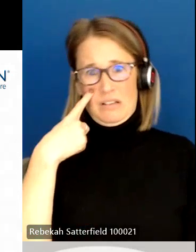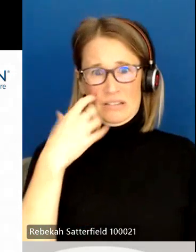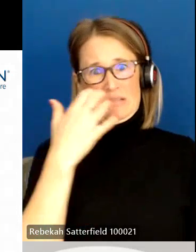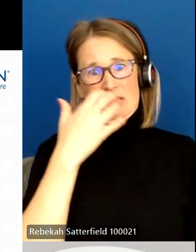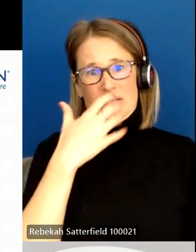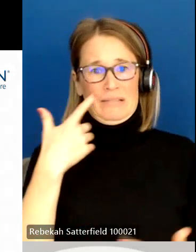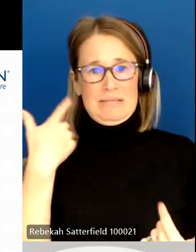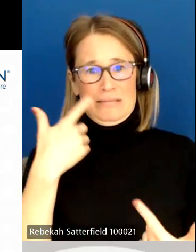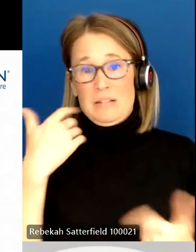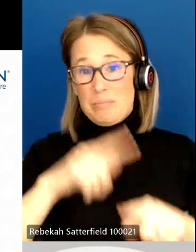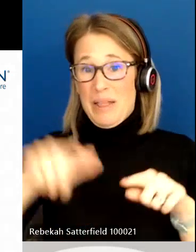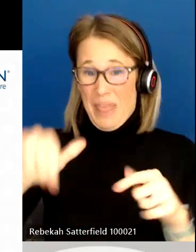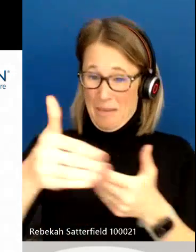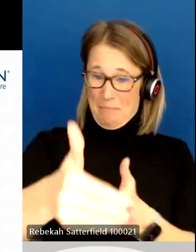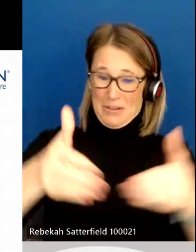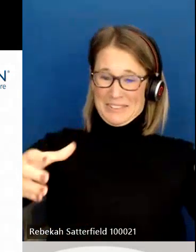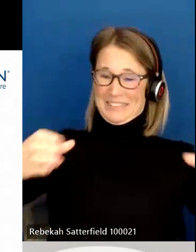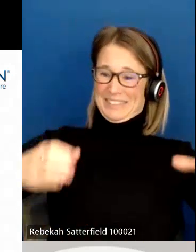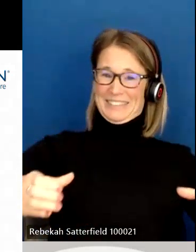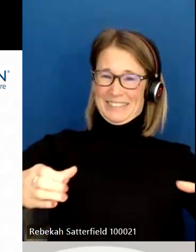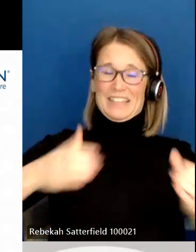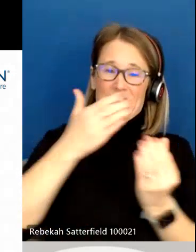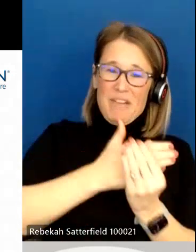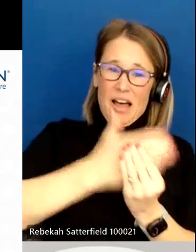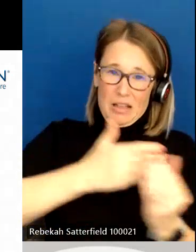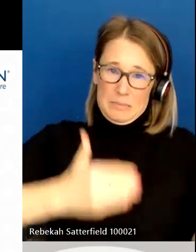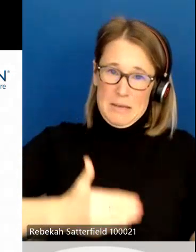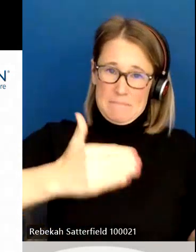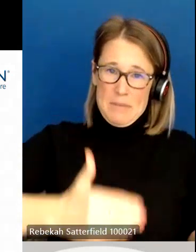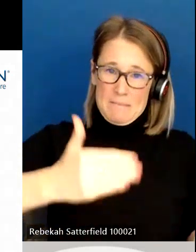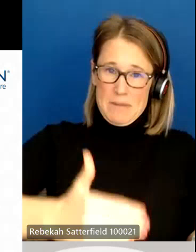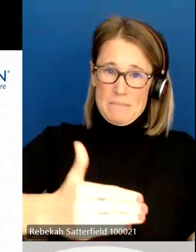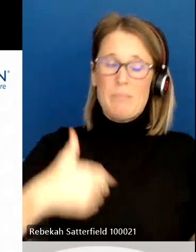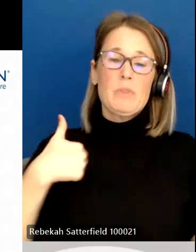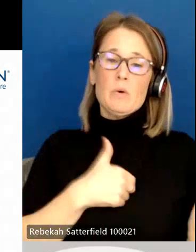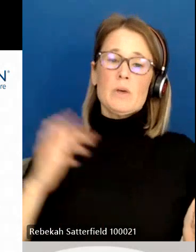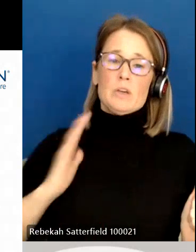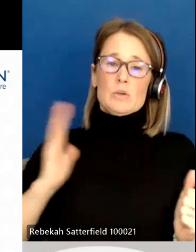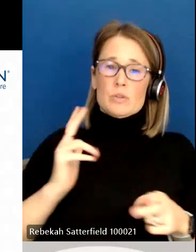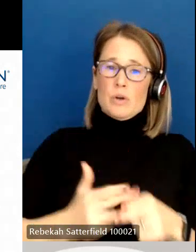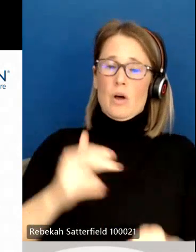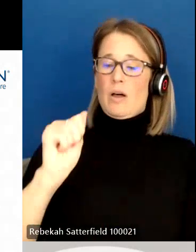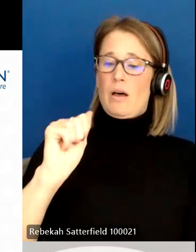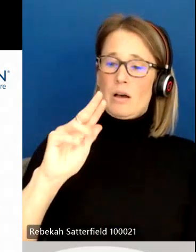a toolbox it's just a file box and we used to call this the auxiliary Aid toolbox or some people call